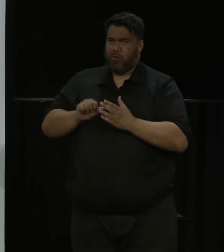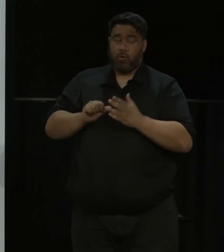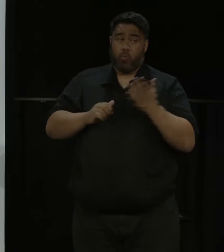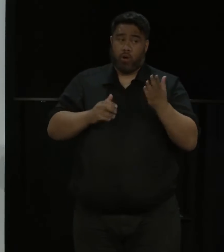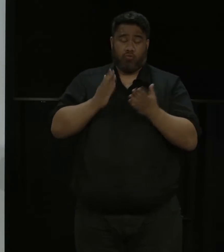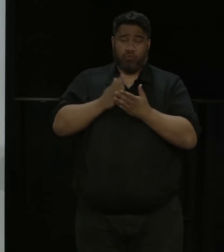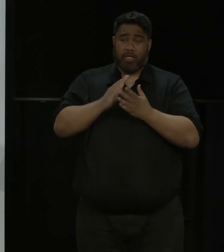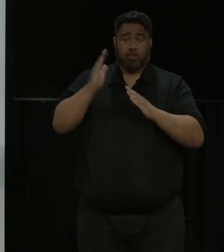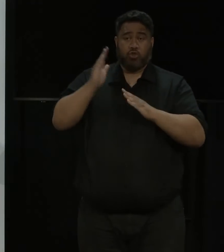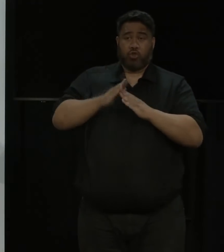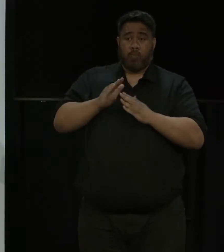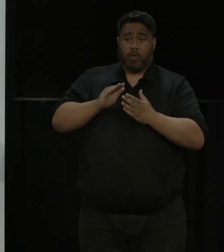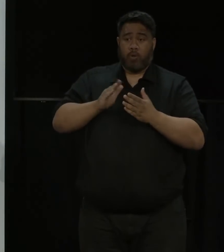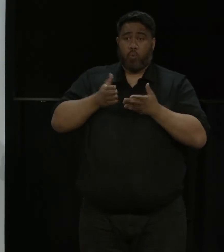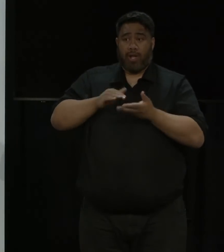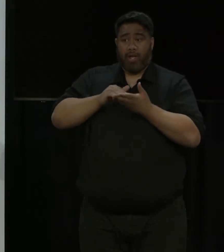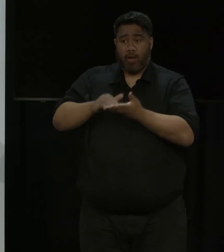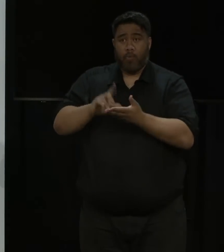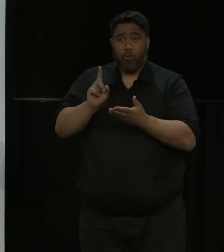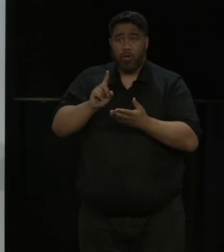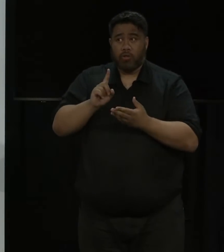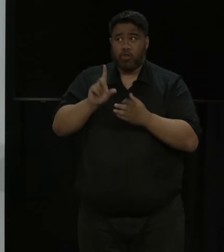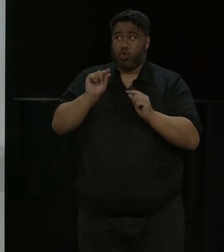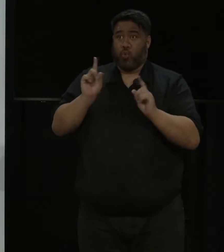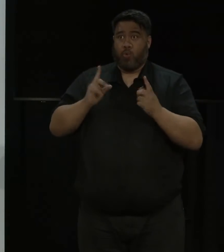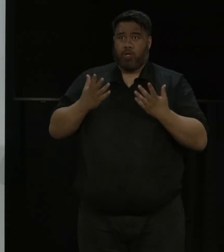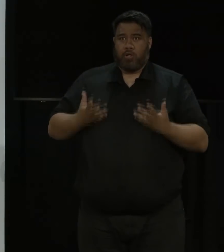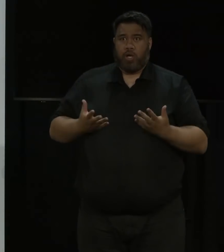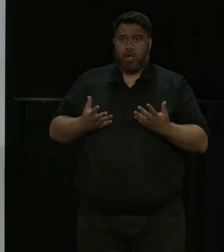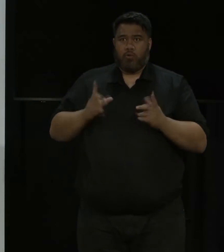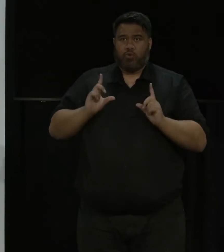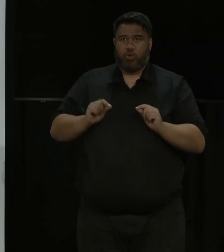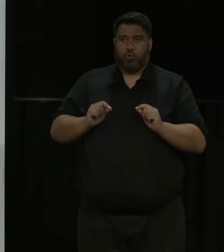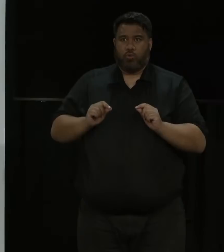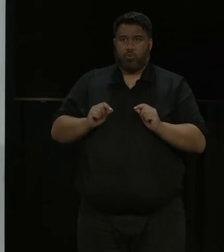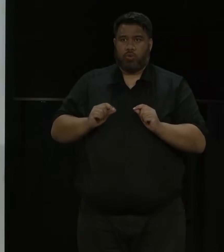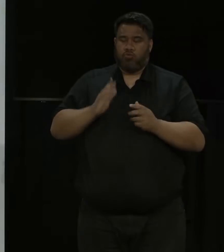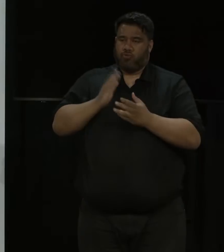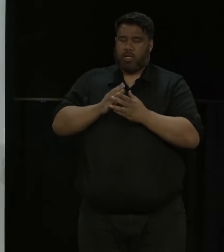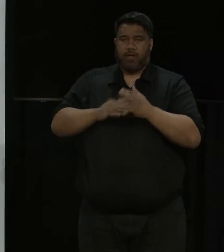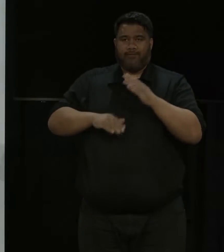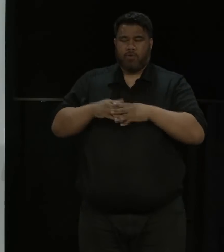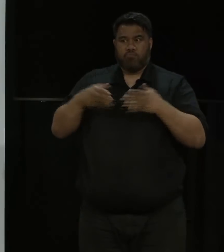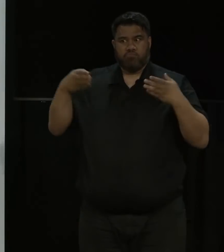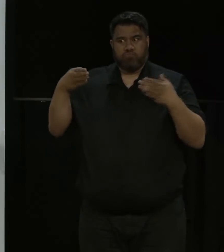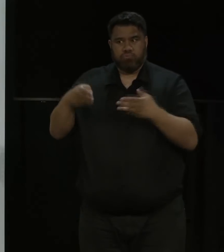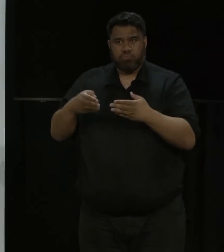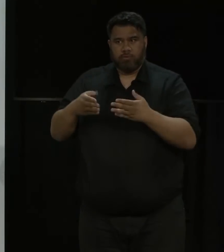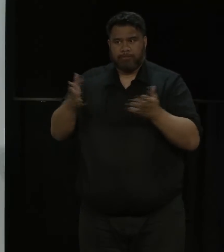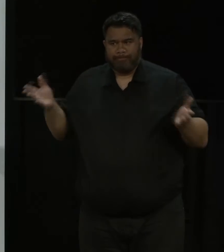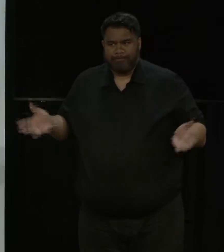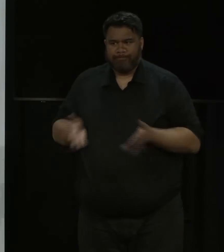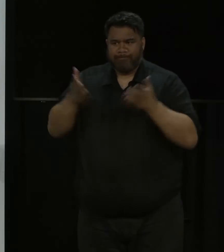COVID, do not think using that information to better respond